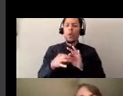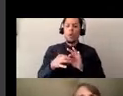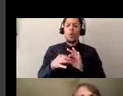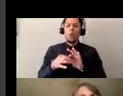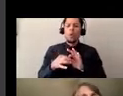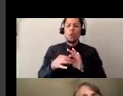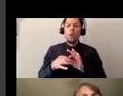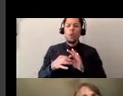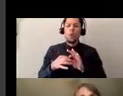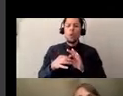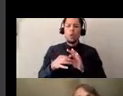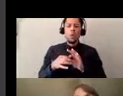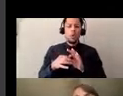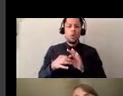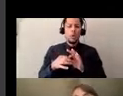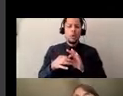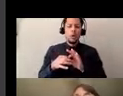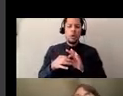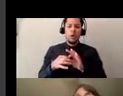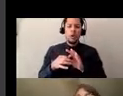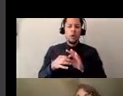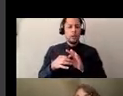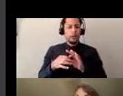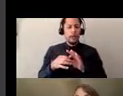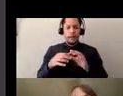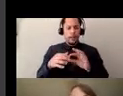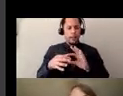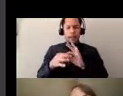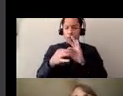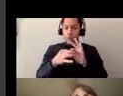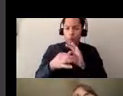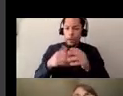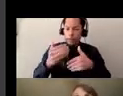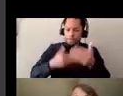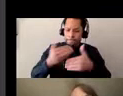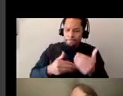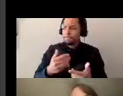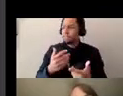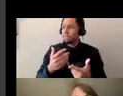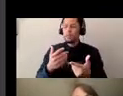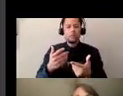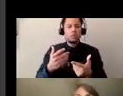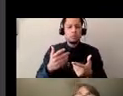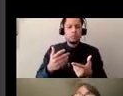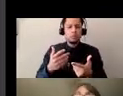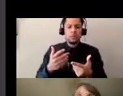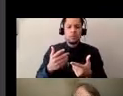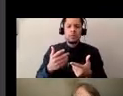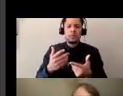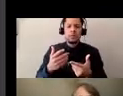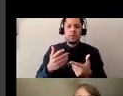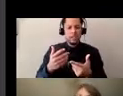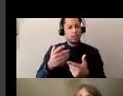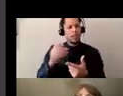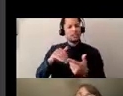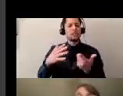So that's a brief sense of what we're talking about when we talk about equity, when we talk